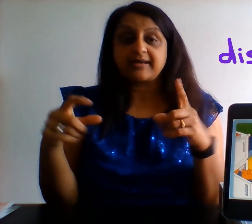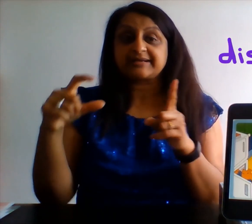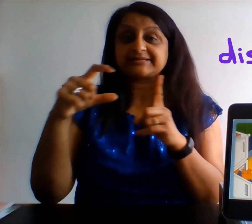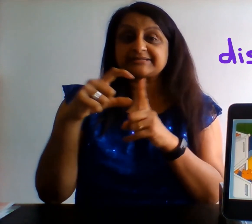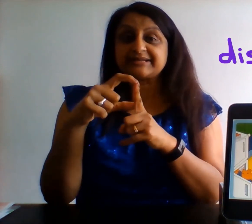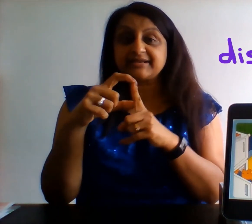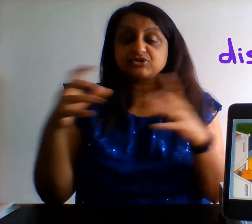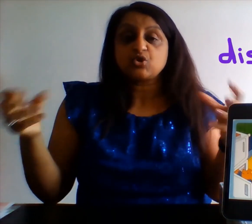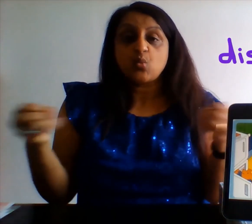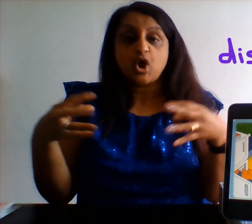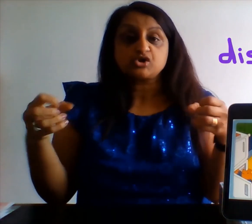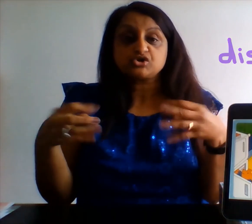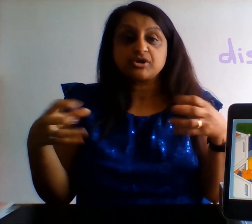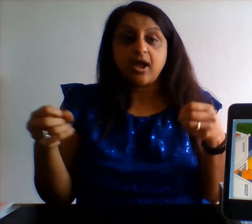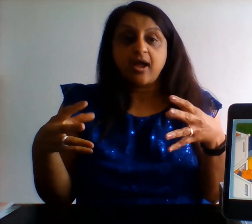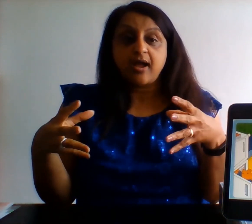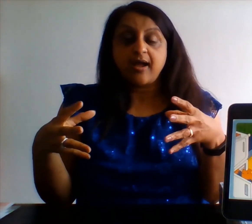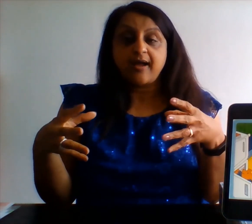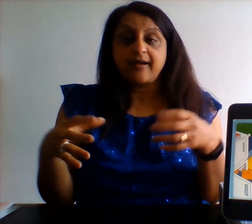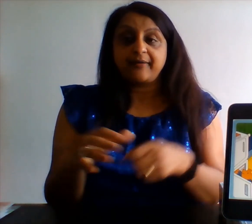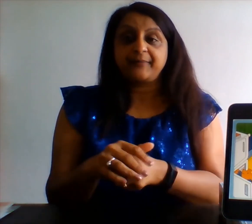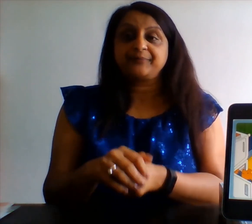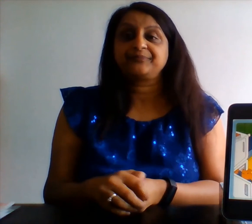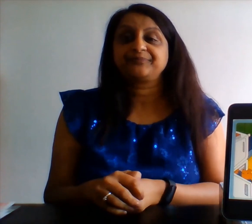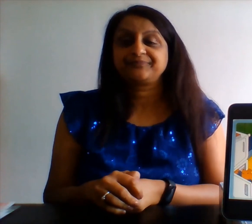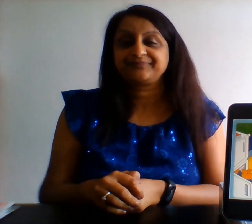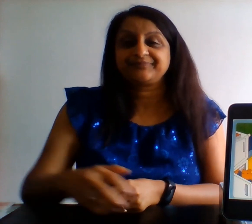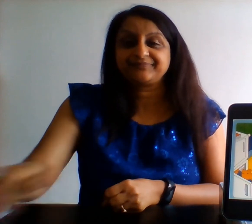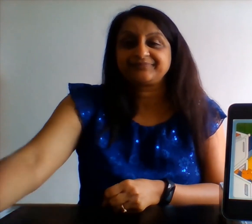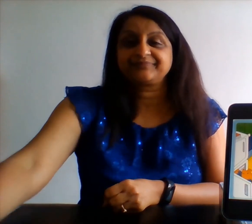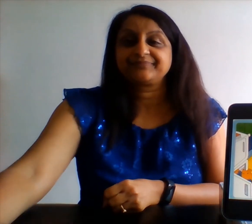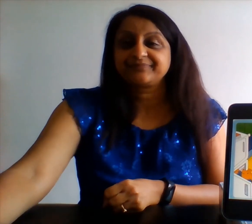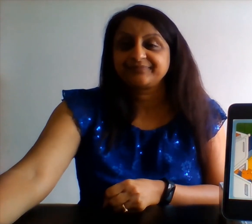And last but not least the dishwasher.